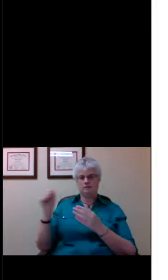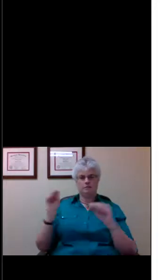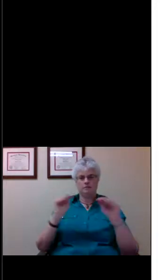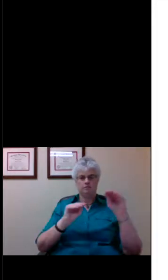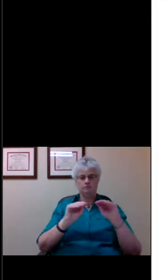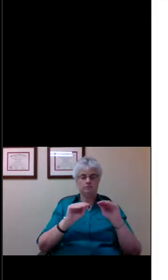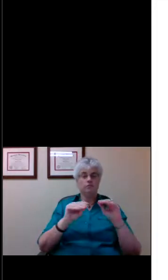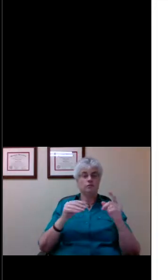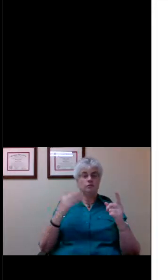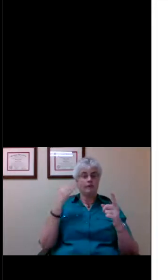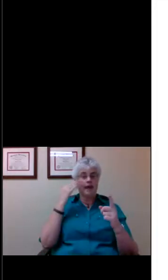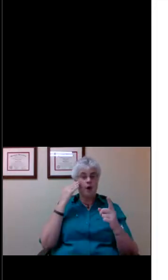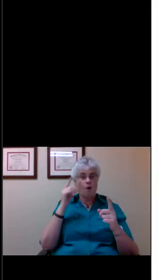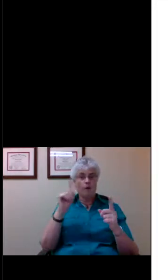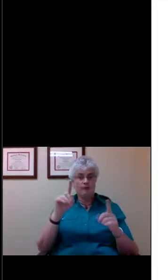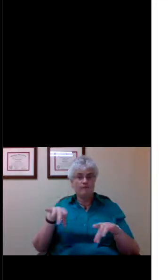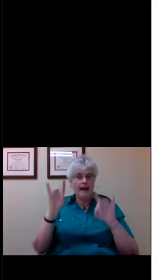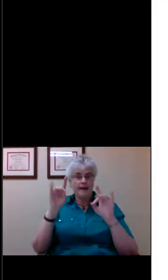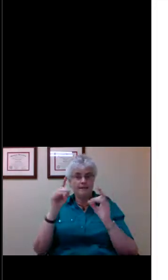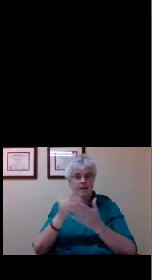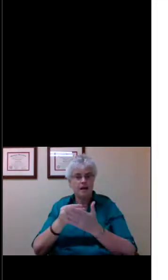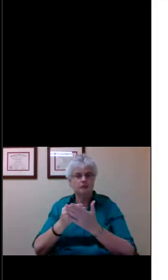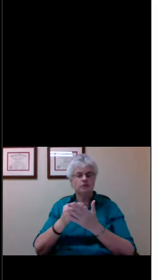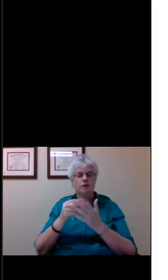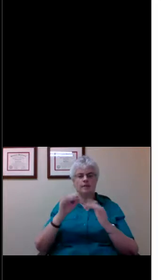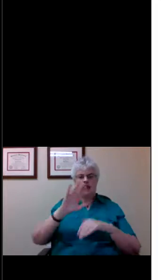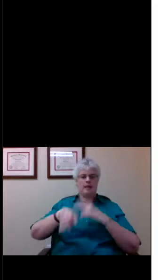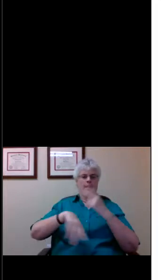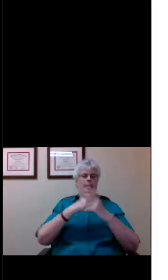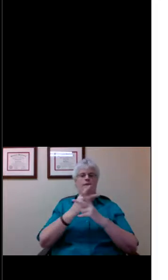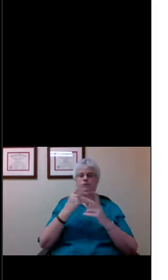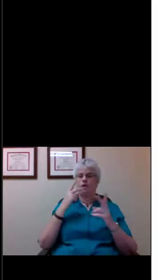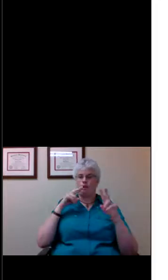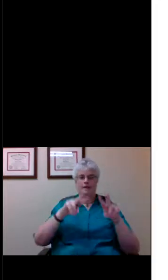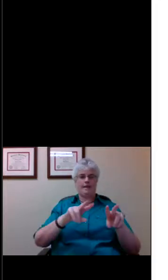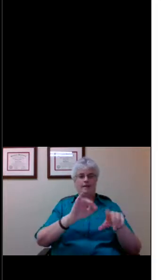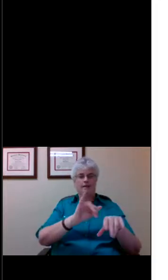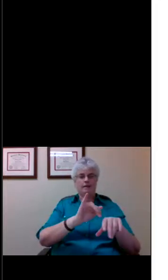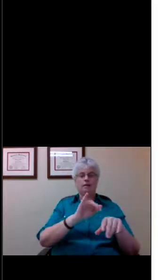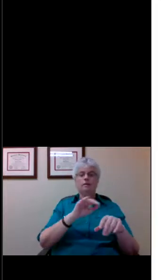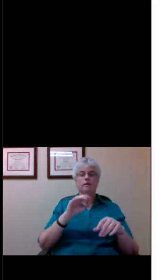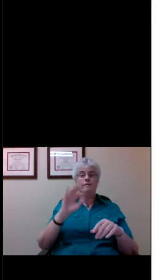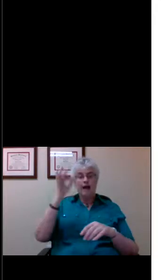different places. So if they know where to find funding for particular services